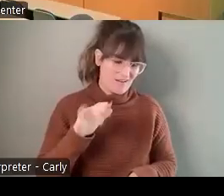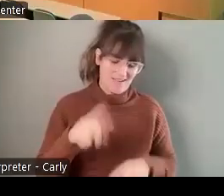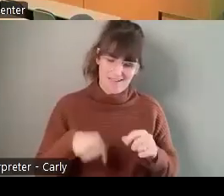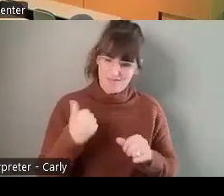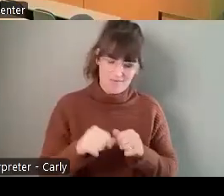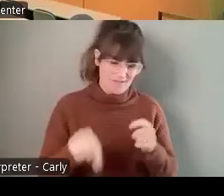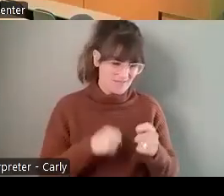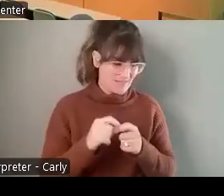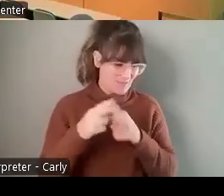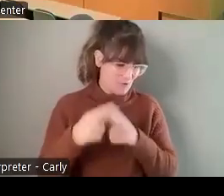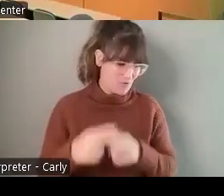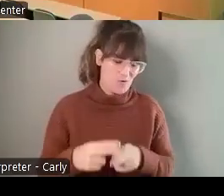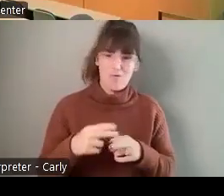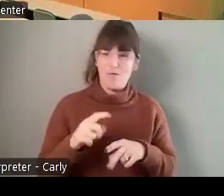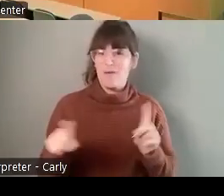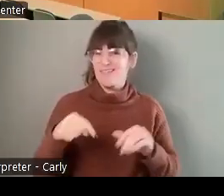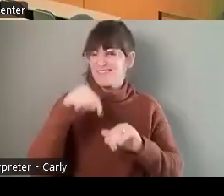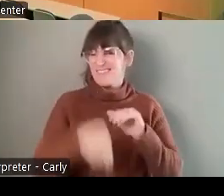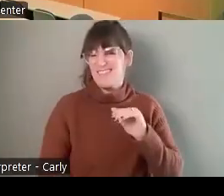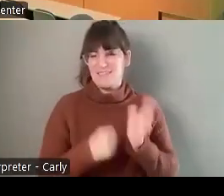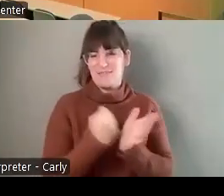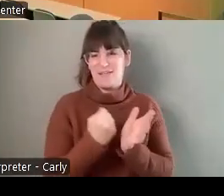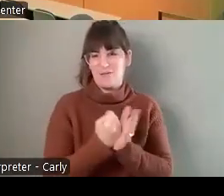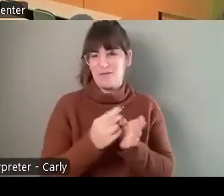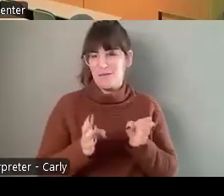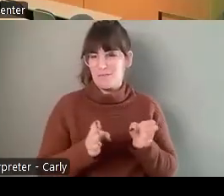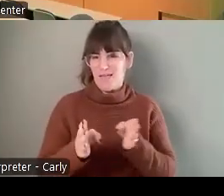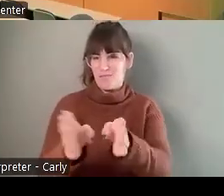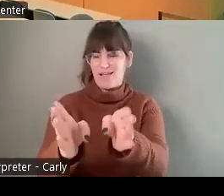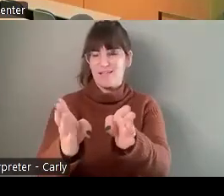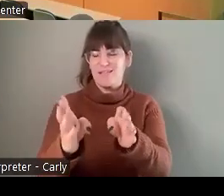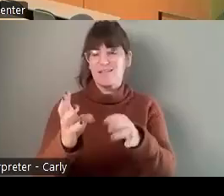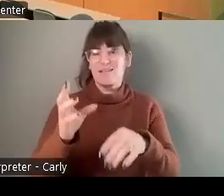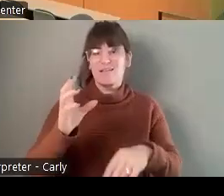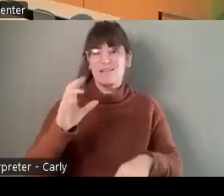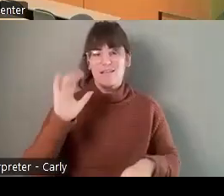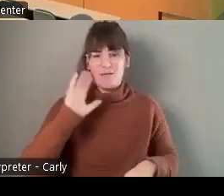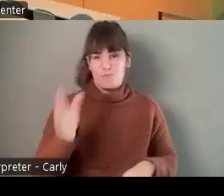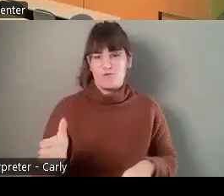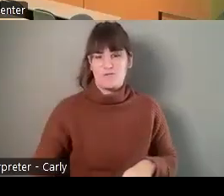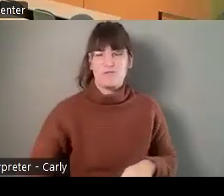what she's calling it, but really an intensive therapy pathway. Um that would be kind of an adult